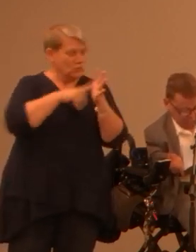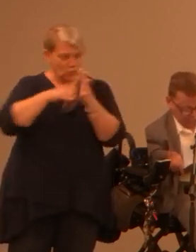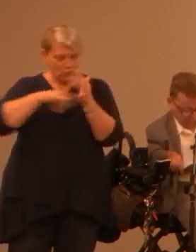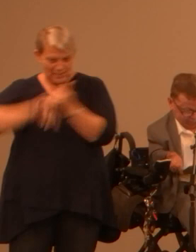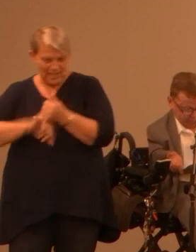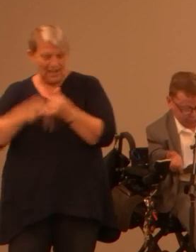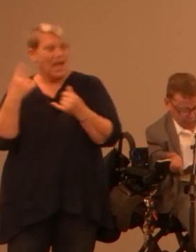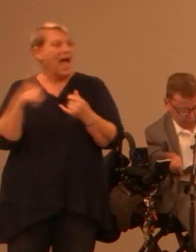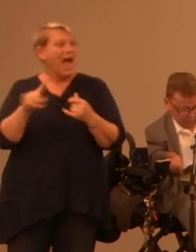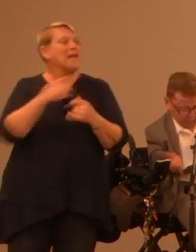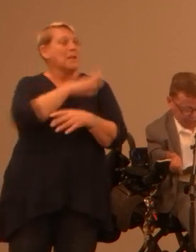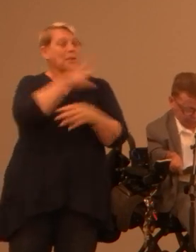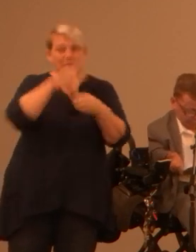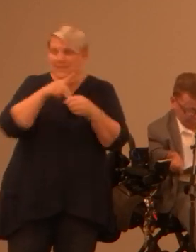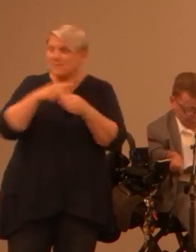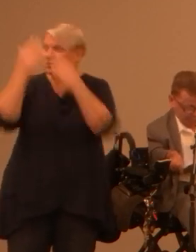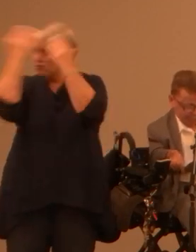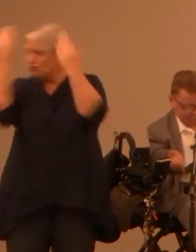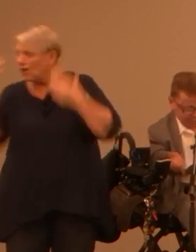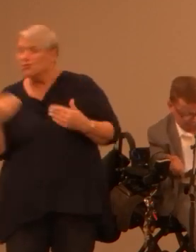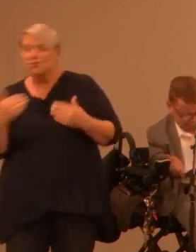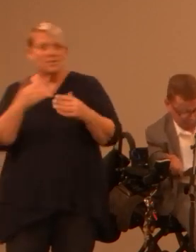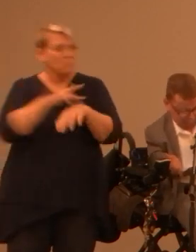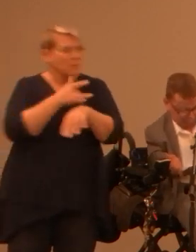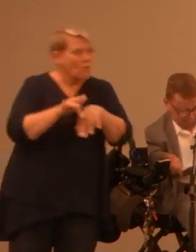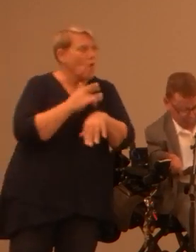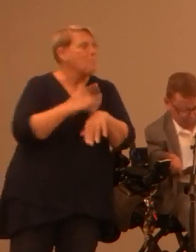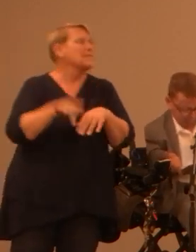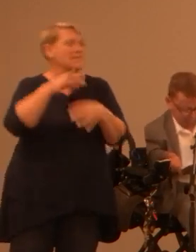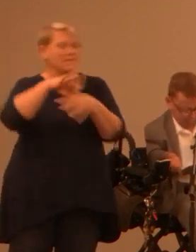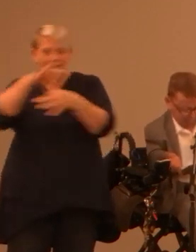presenters, performers, nominees, finalists and winners of course,